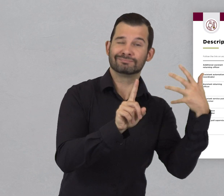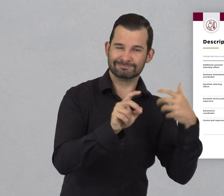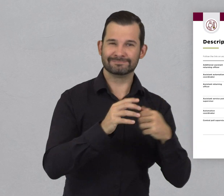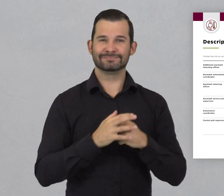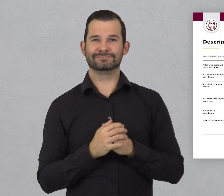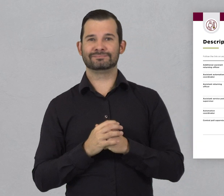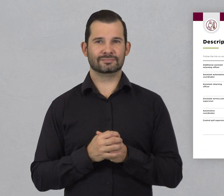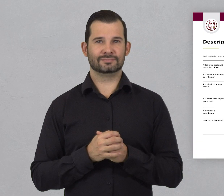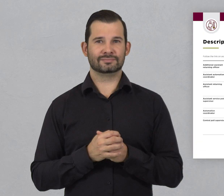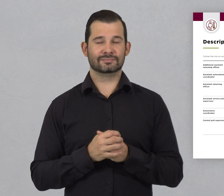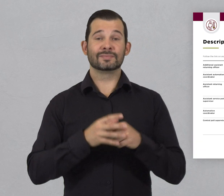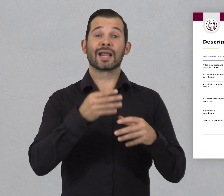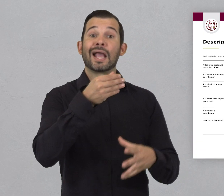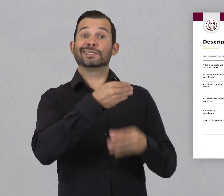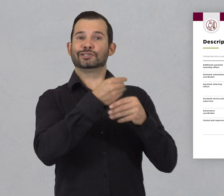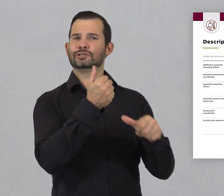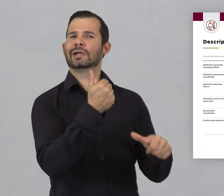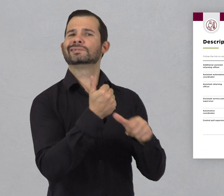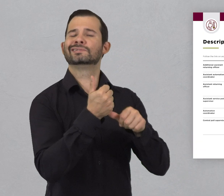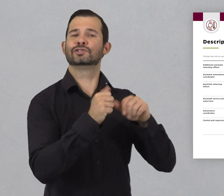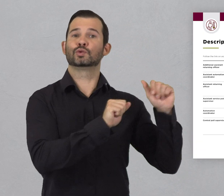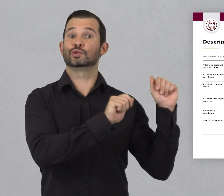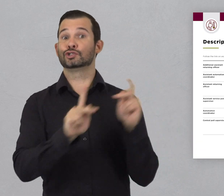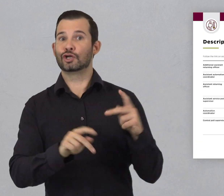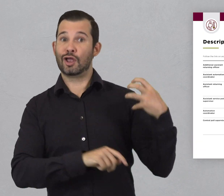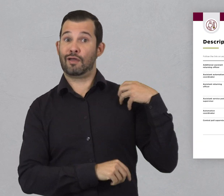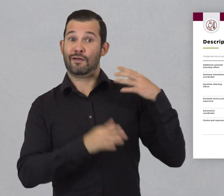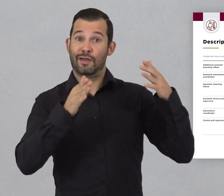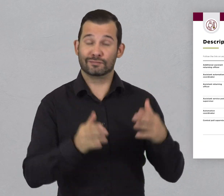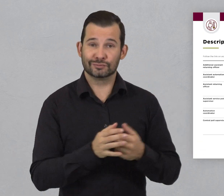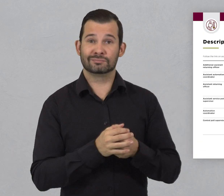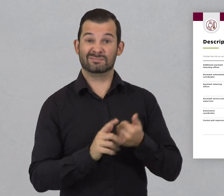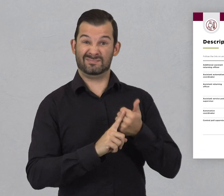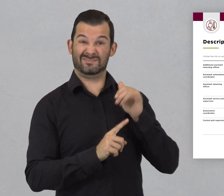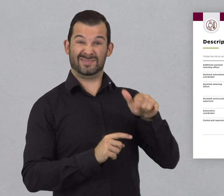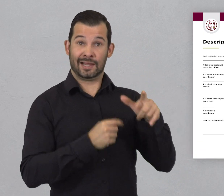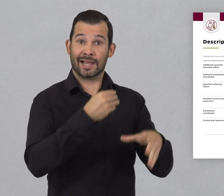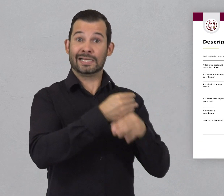Additional assistant returning officer: The additional assistant returning officer